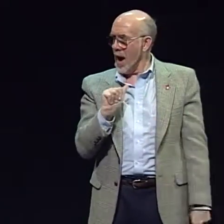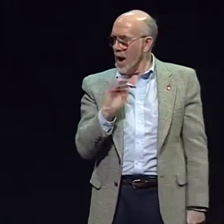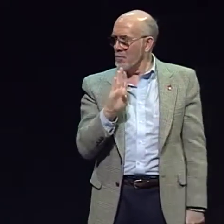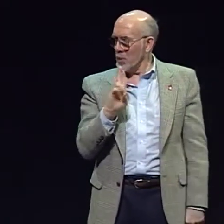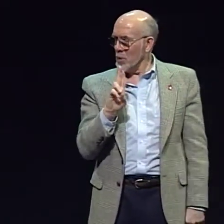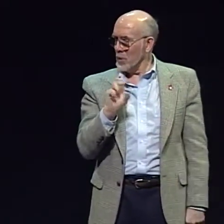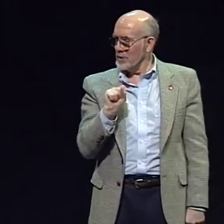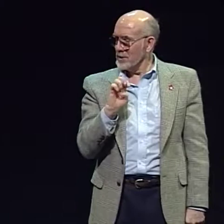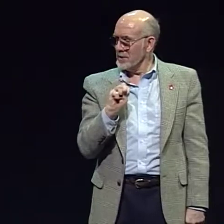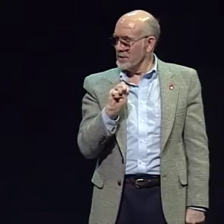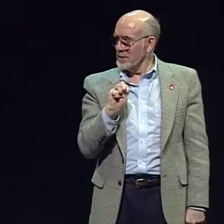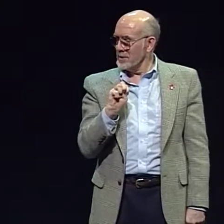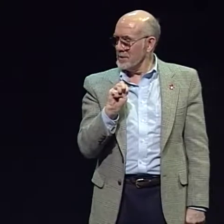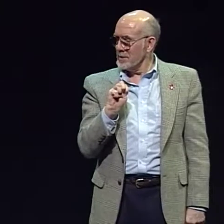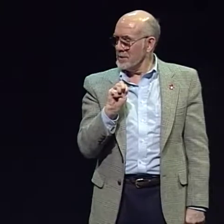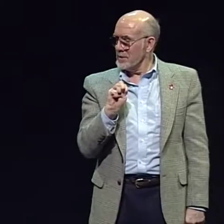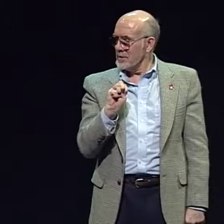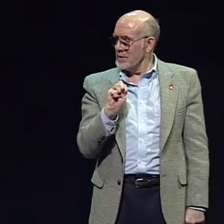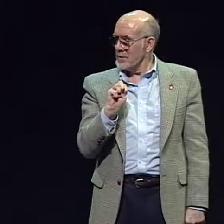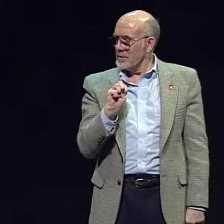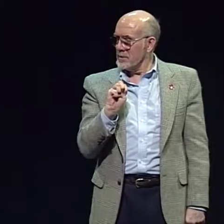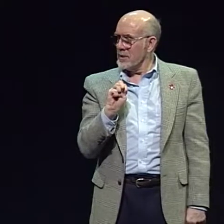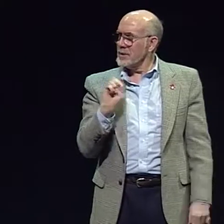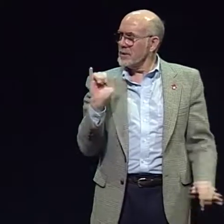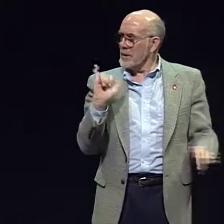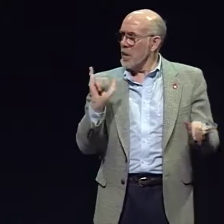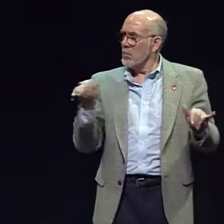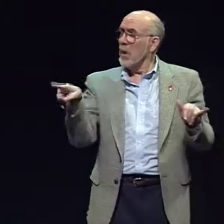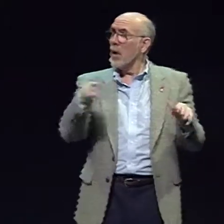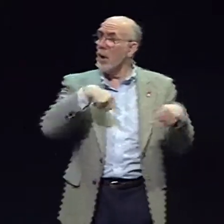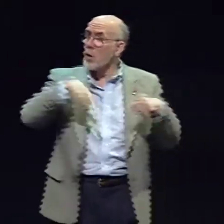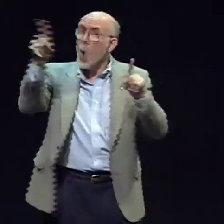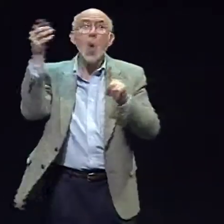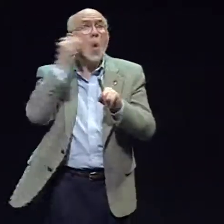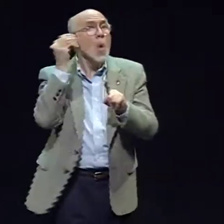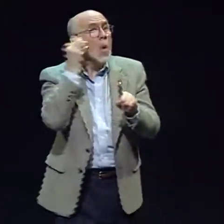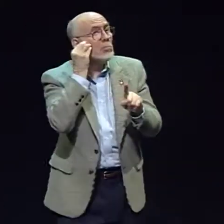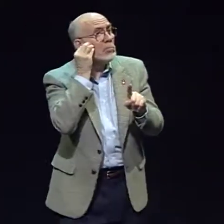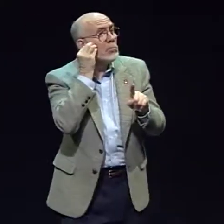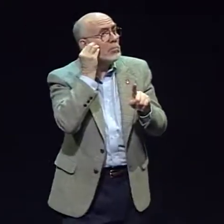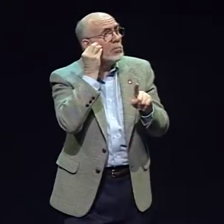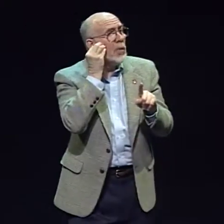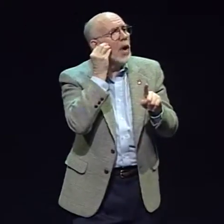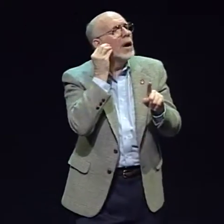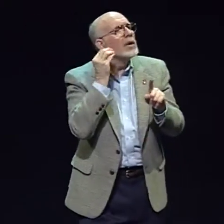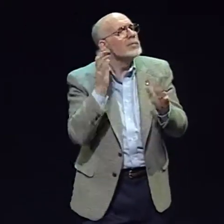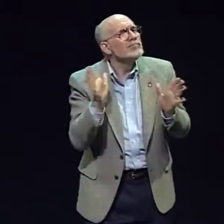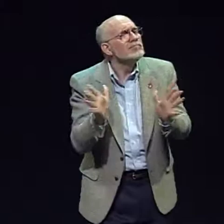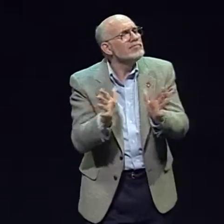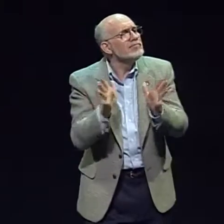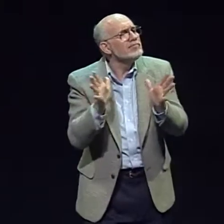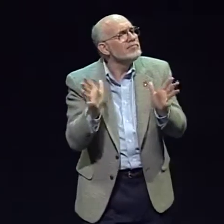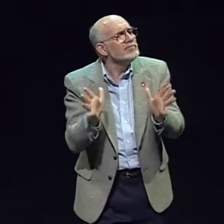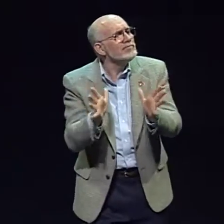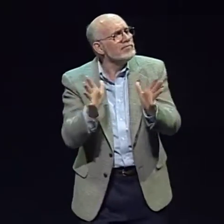AND THEY WOULD STRUGGLE. THAT WAS ABUSE, ABUSIVE.